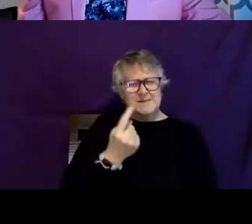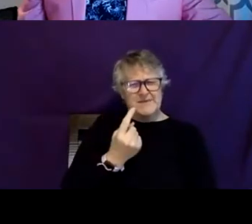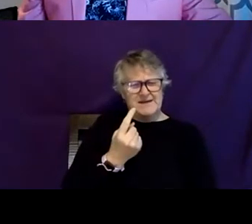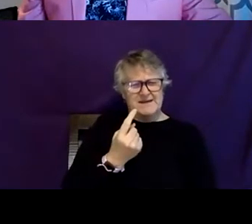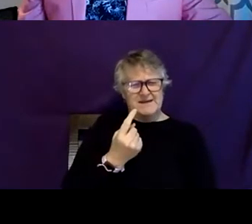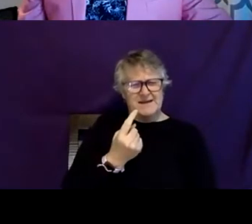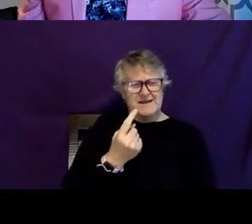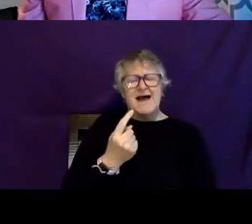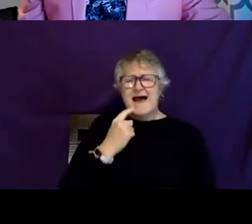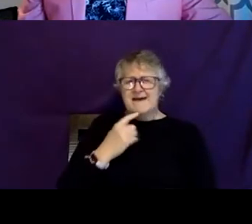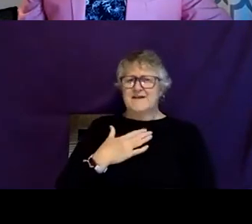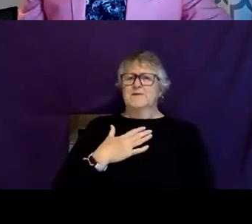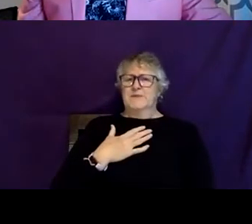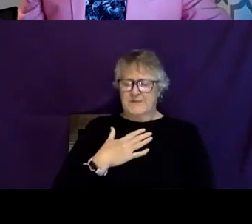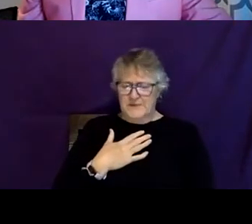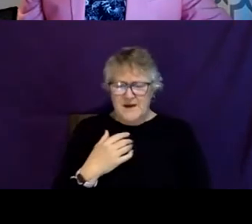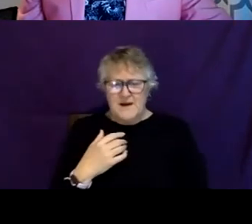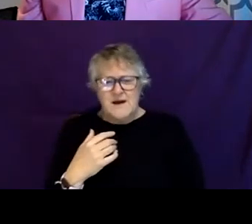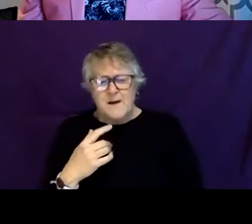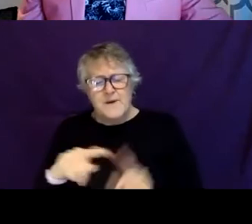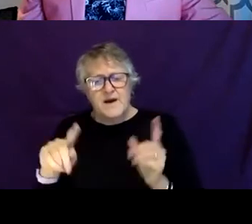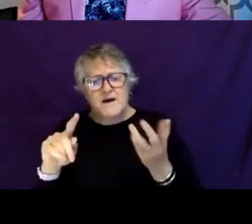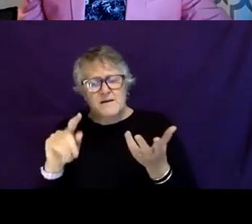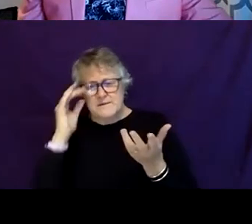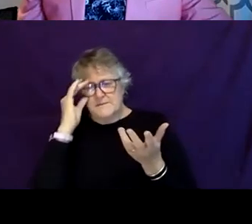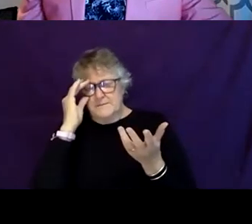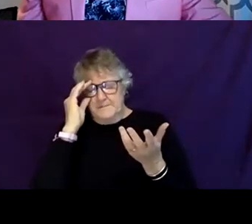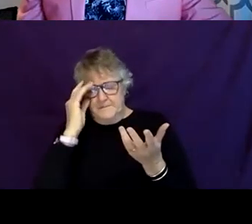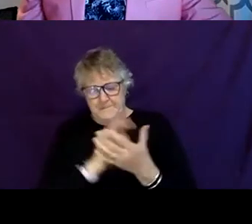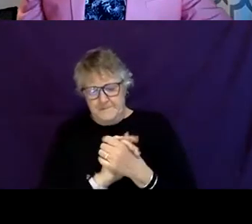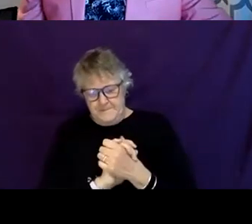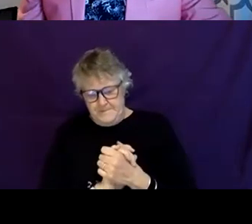Well, I feel inspired but in terms of the,